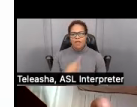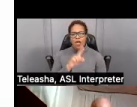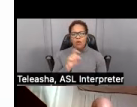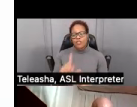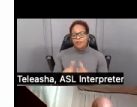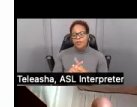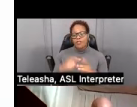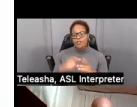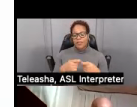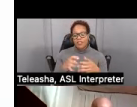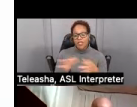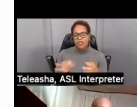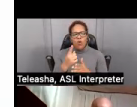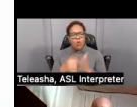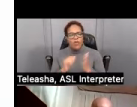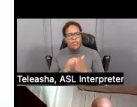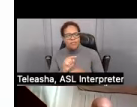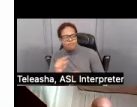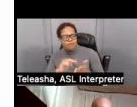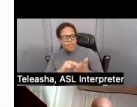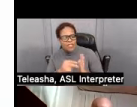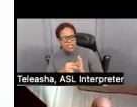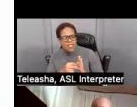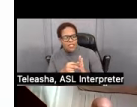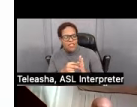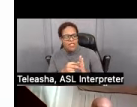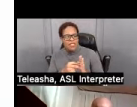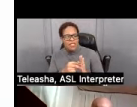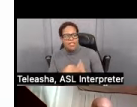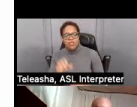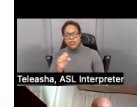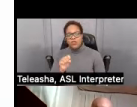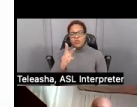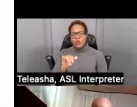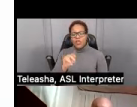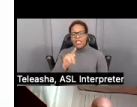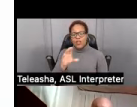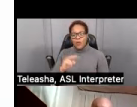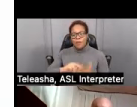[Girl] What does sueñito mean? [Man] Sueñito means little dream. [Narrator] As the question fades,